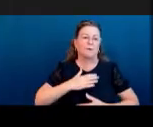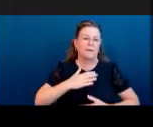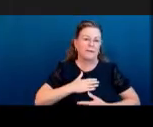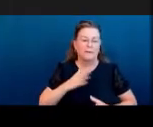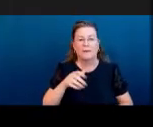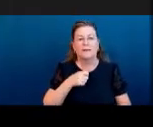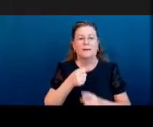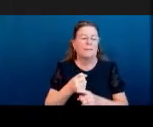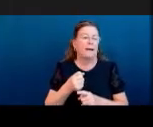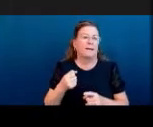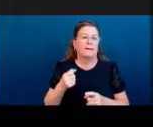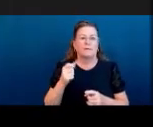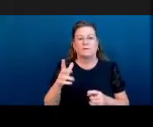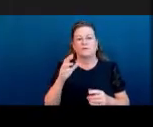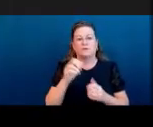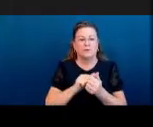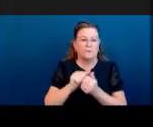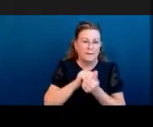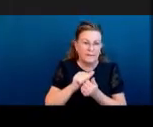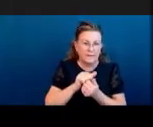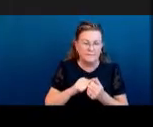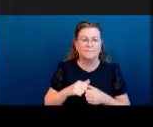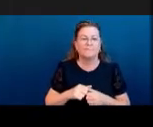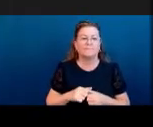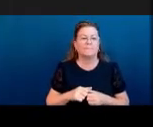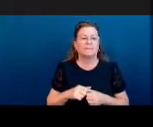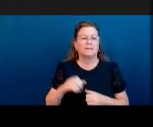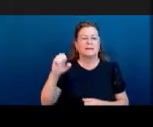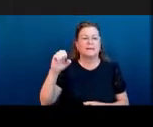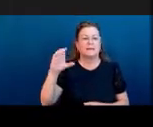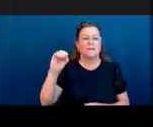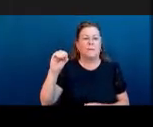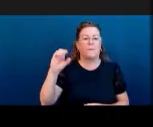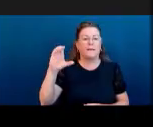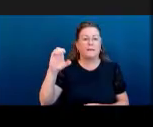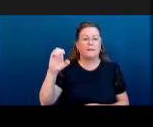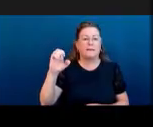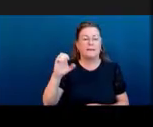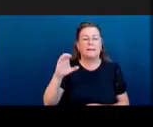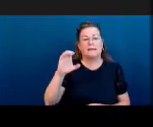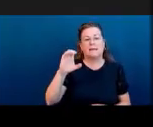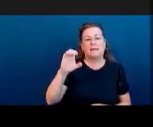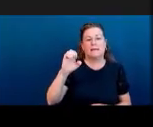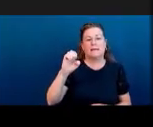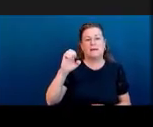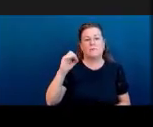affect your chewing. EOe is eosinophilic esophagitis, if you